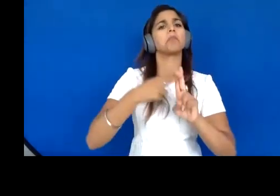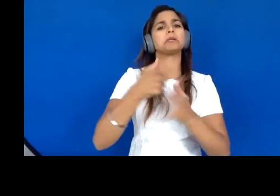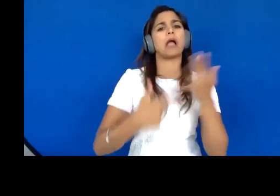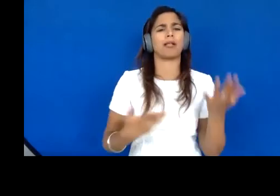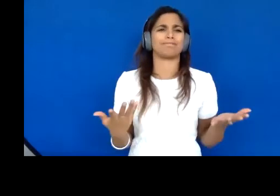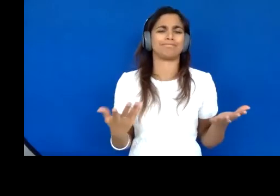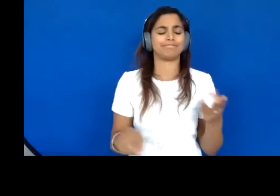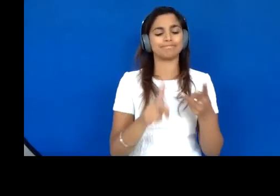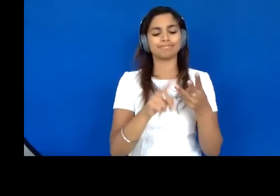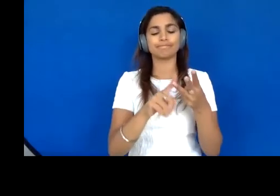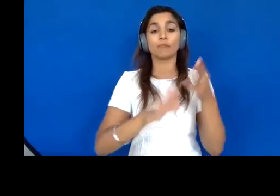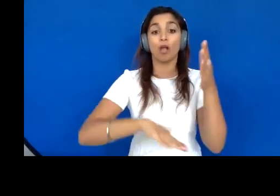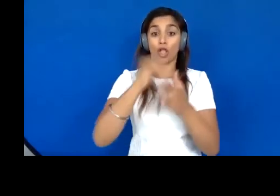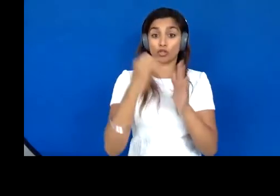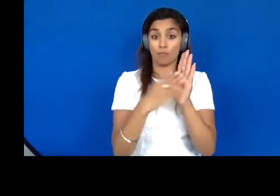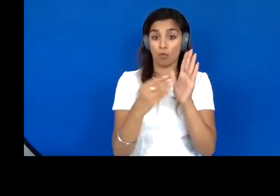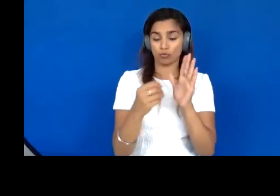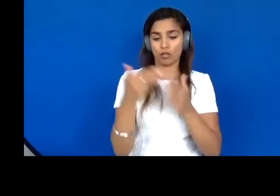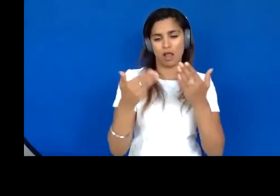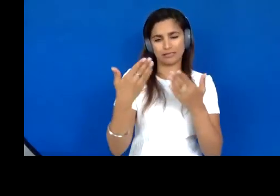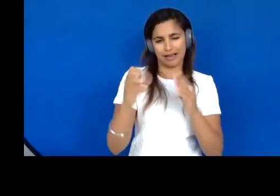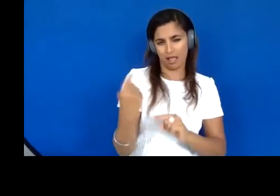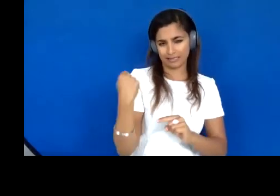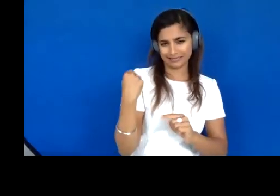from the social model but refused the notion of some kind of universal this